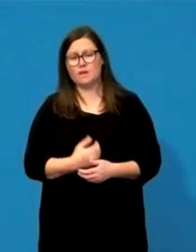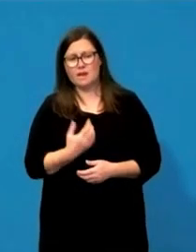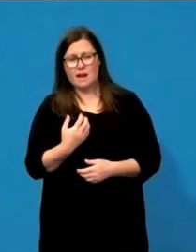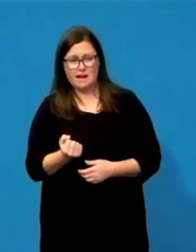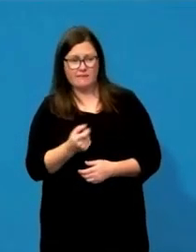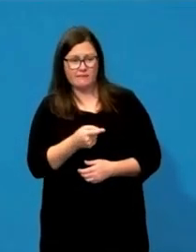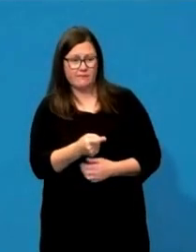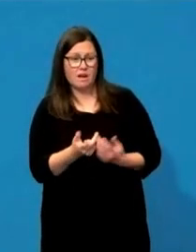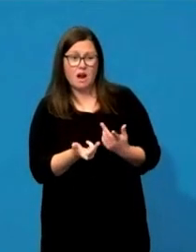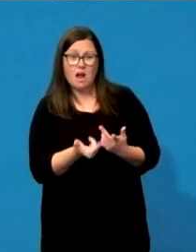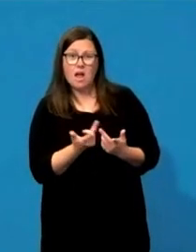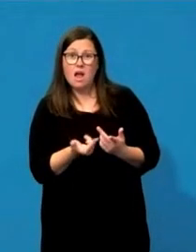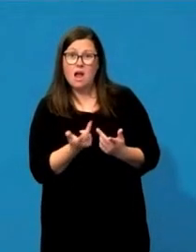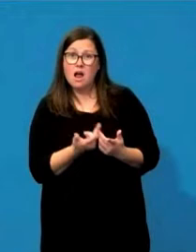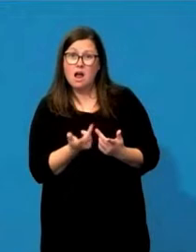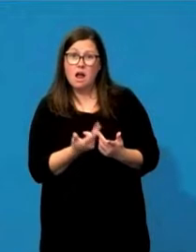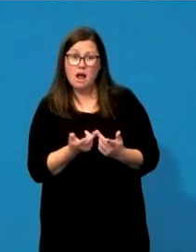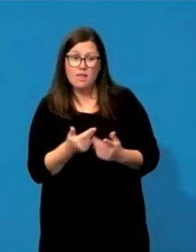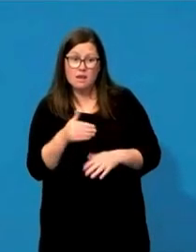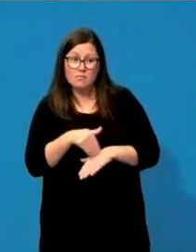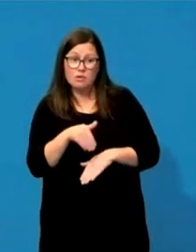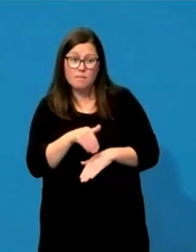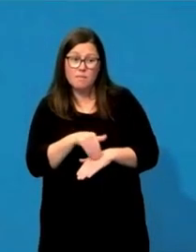RONITA JACKAMARRA: